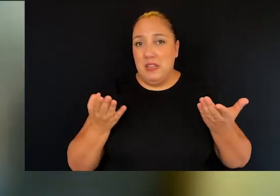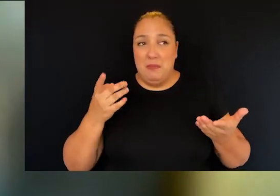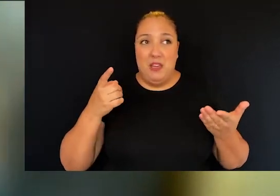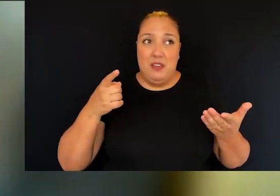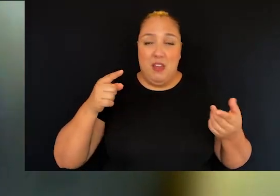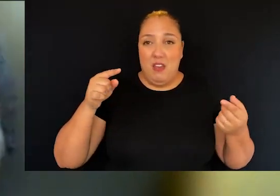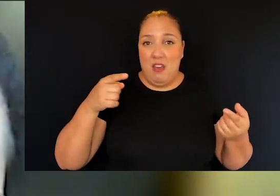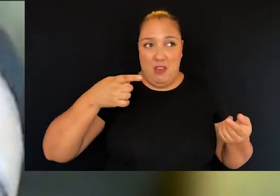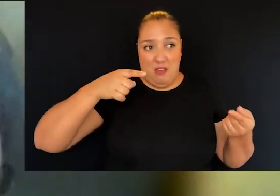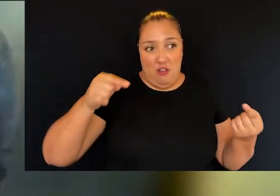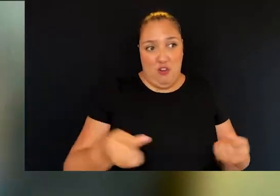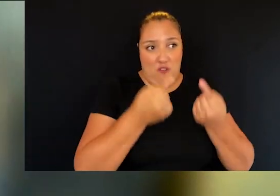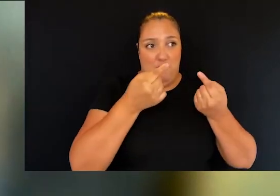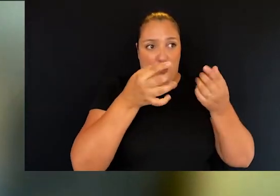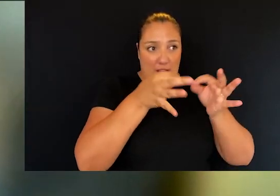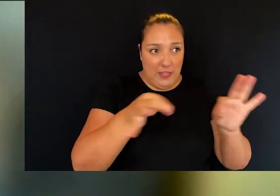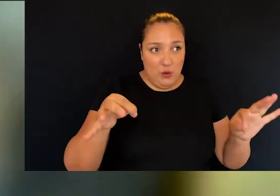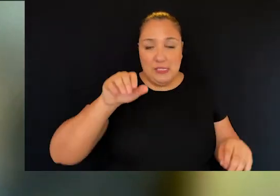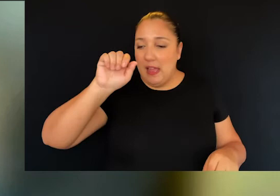A lot of them have been pointed out and analyzed,